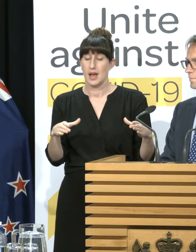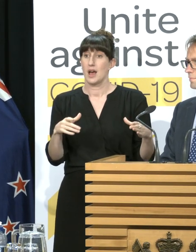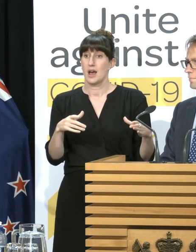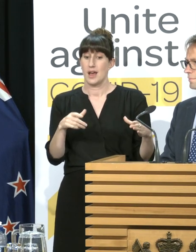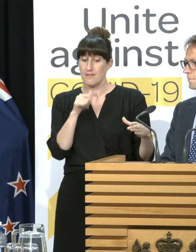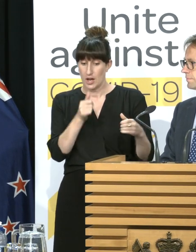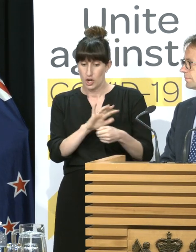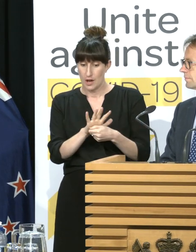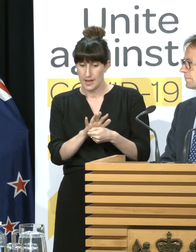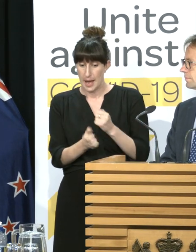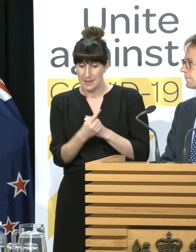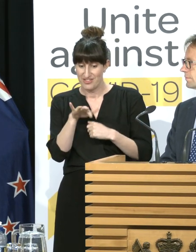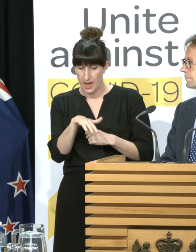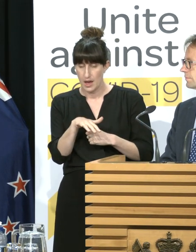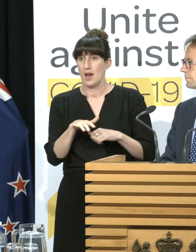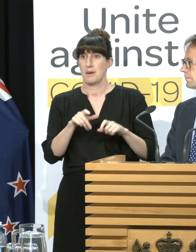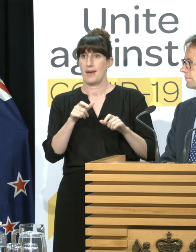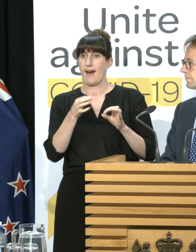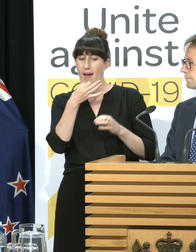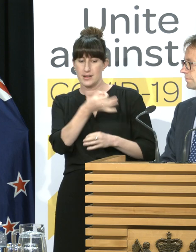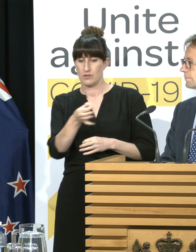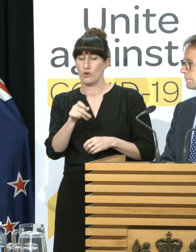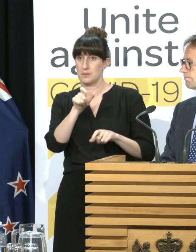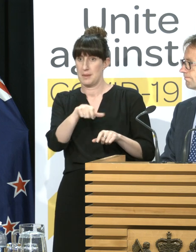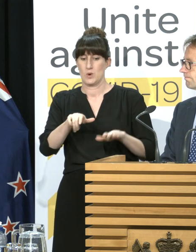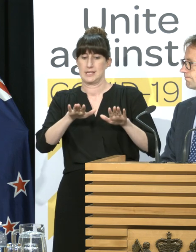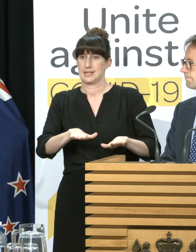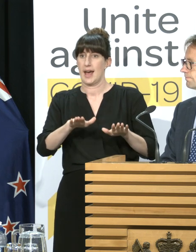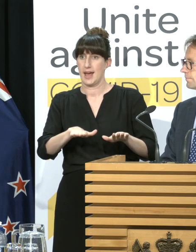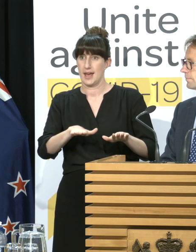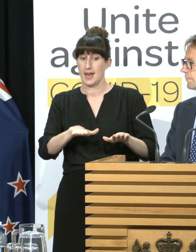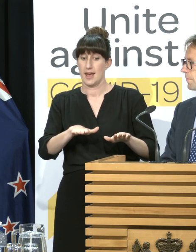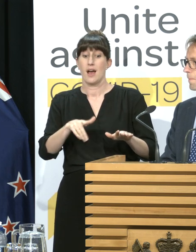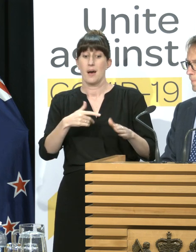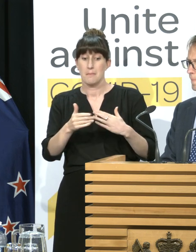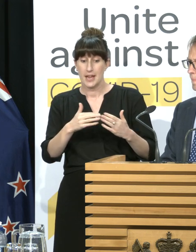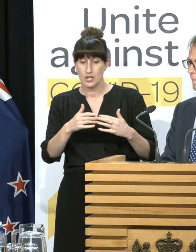So those are the sorts of things where we just have to make sure that people have thought through all of the different scenarios